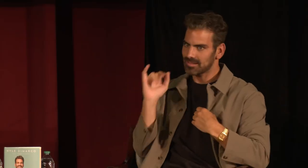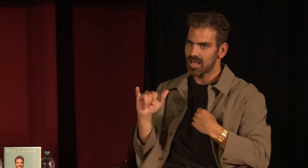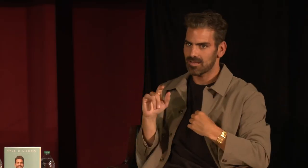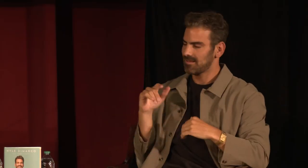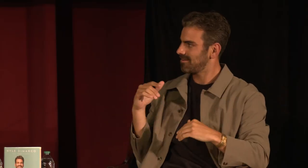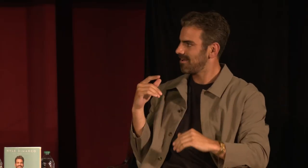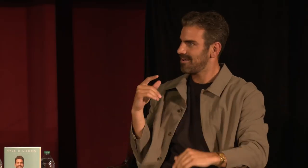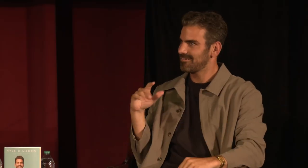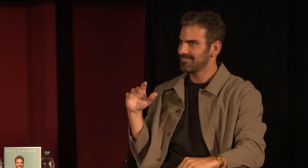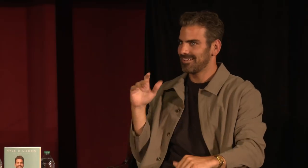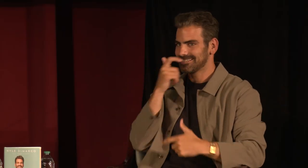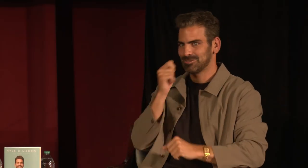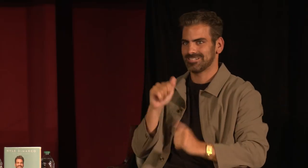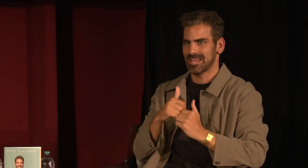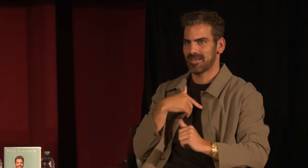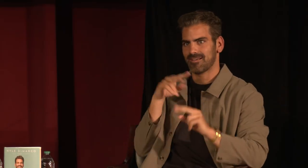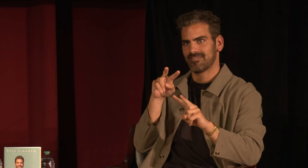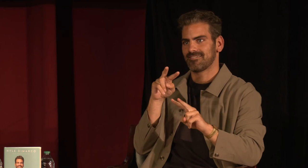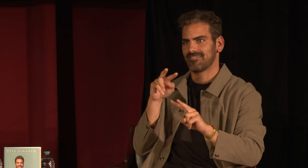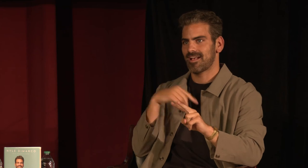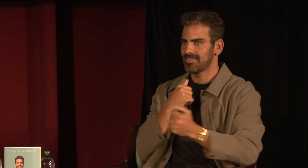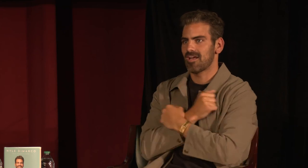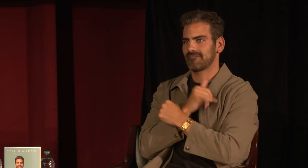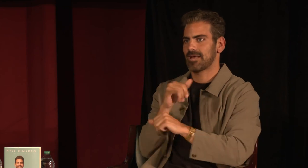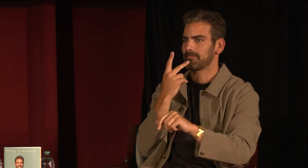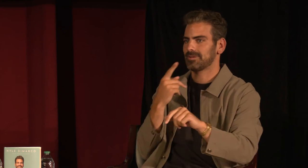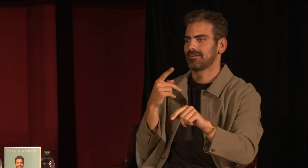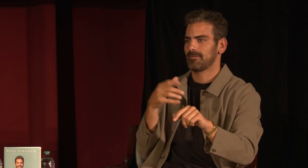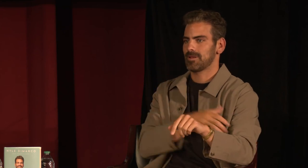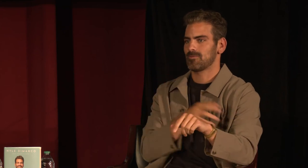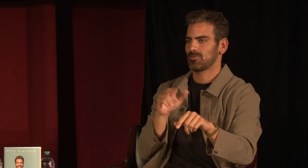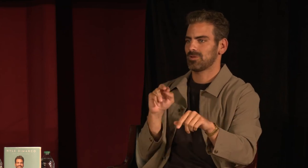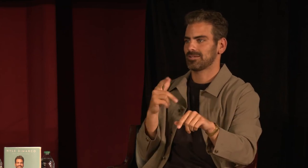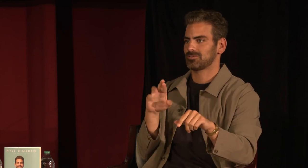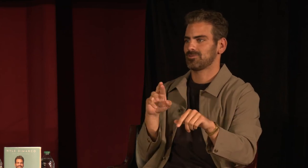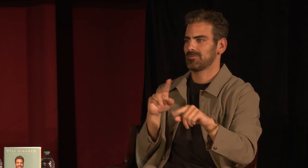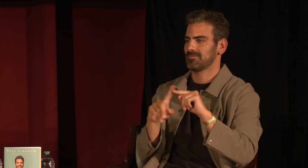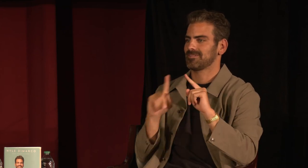No, honestly, it was a really interesting moment how in watching, I was like, I love the Pink Power Ranger,